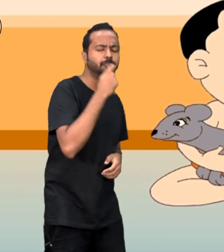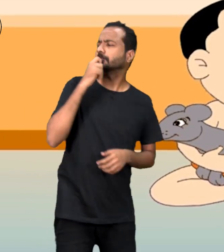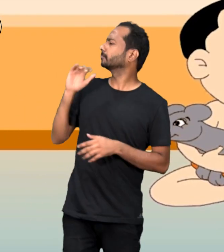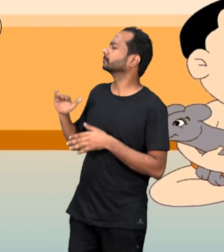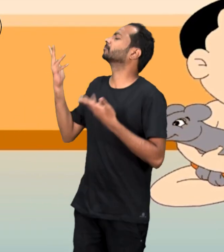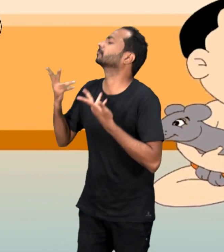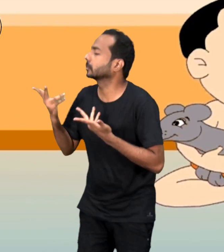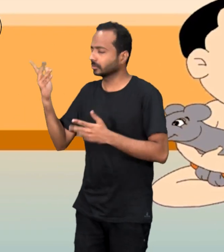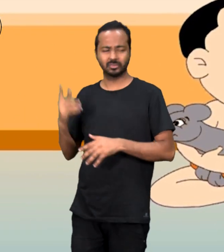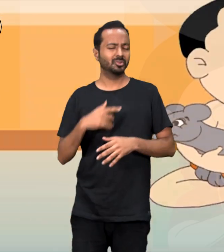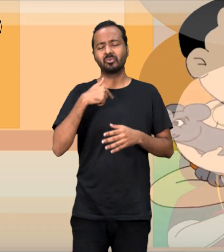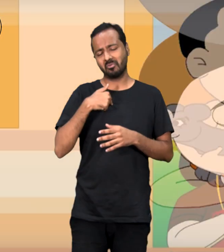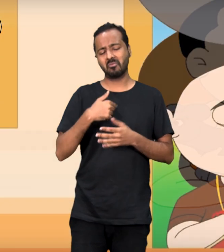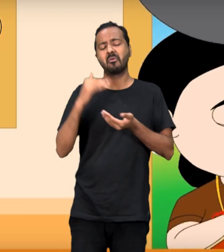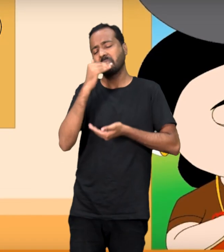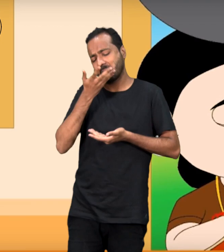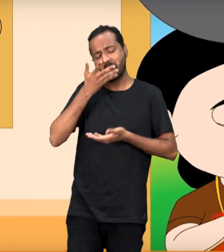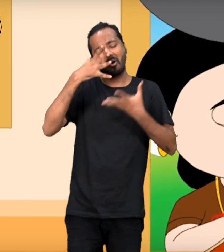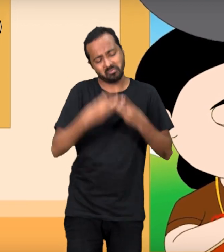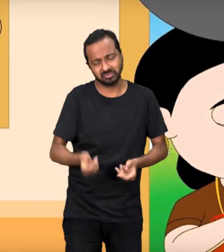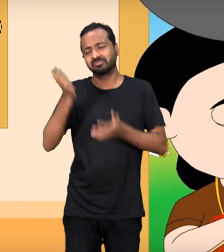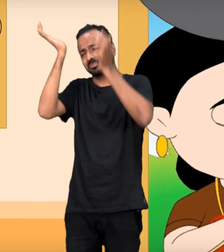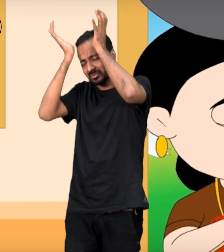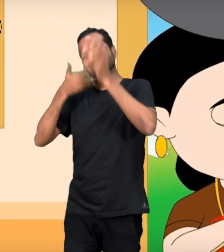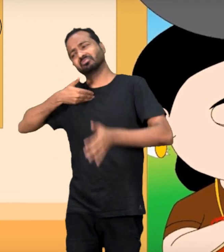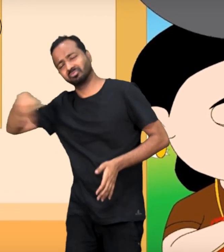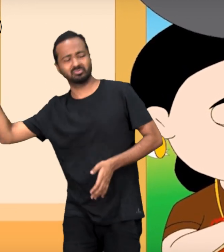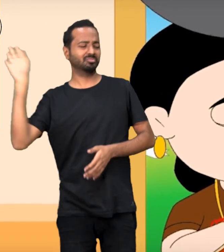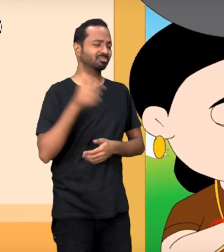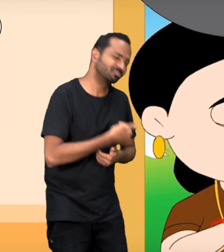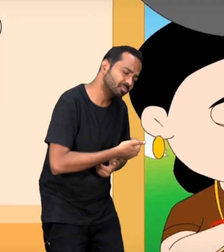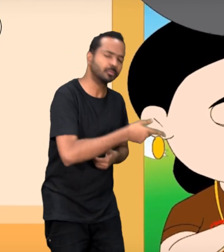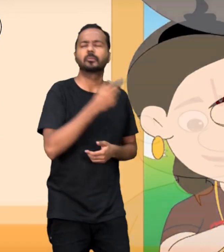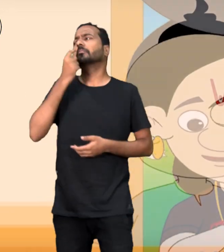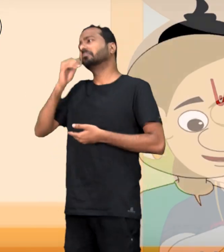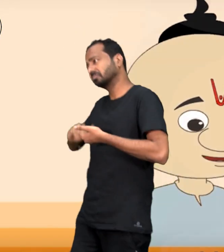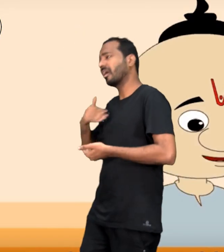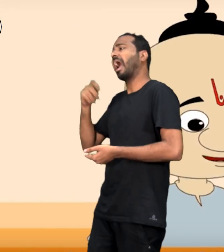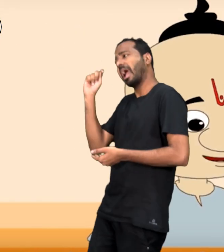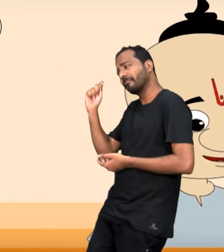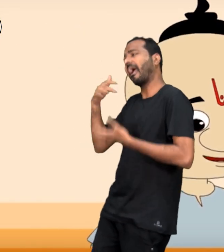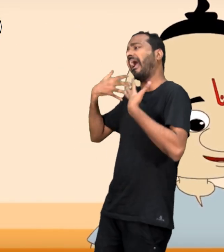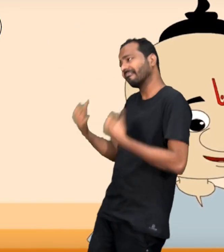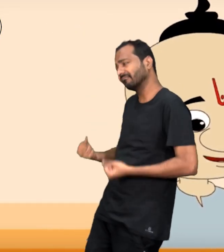She told to her husband, listen! water is finished. I am going to bring water in a pot.